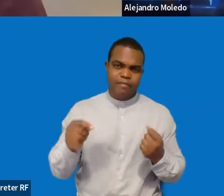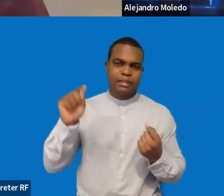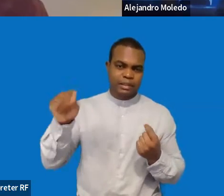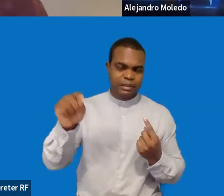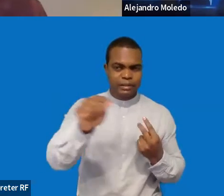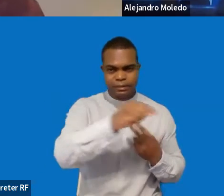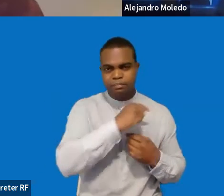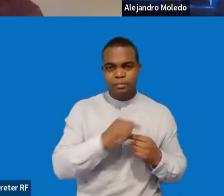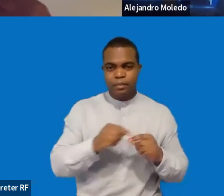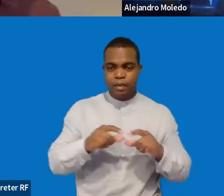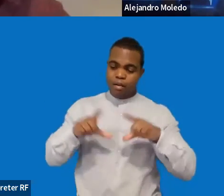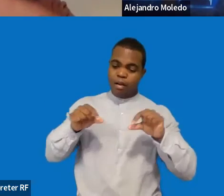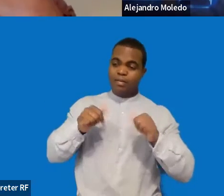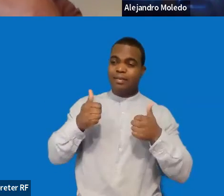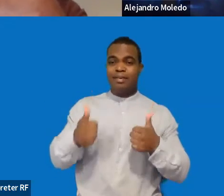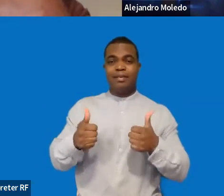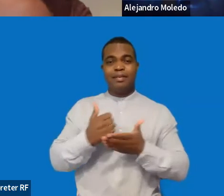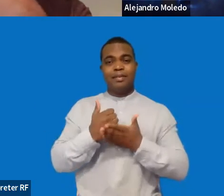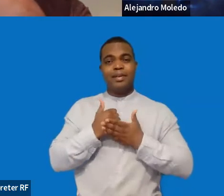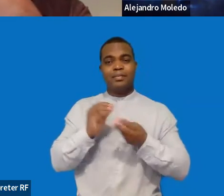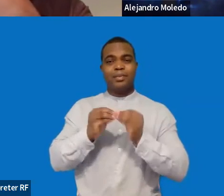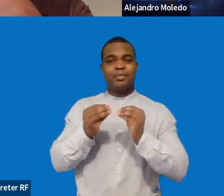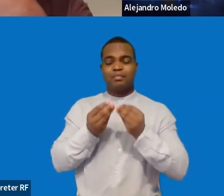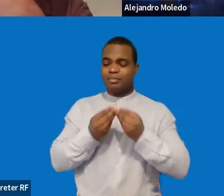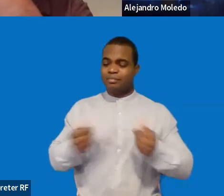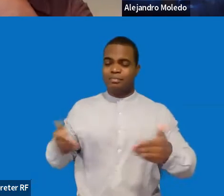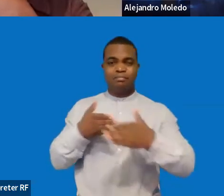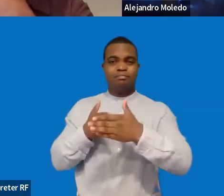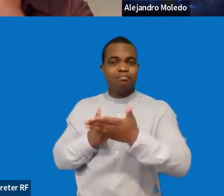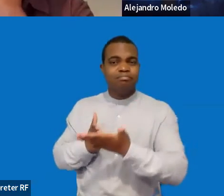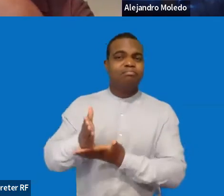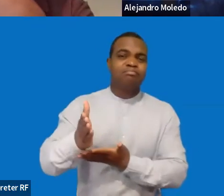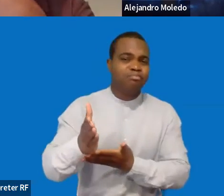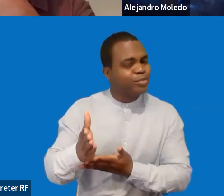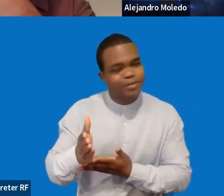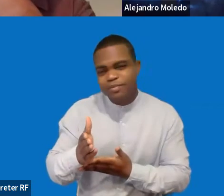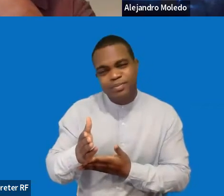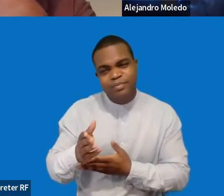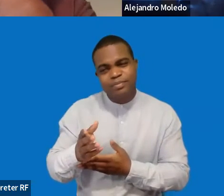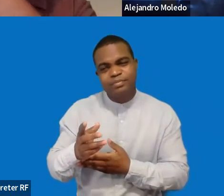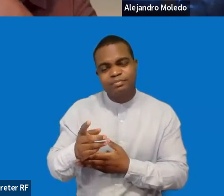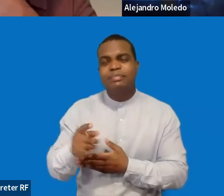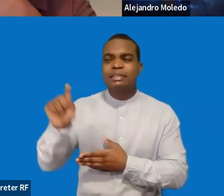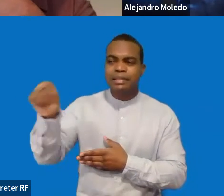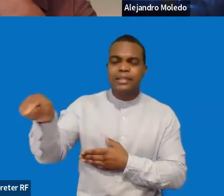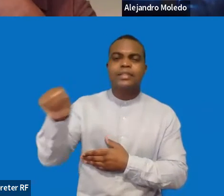The proposal excludes totally any social protection from the scope of the act.